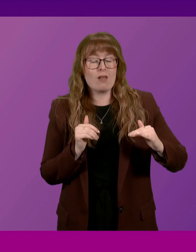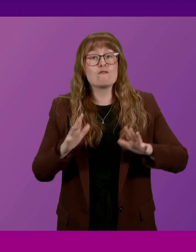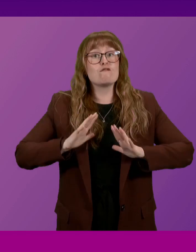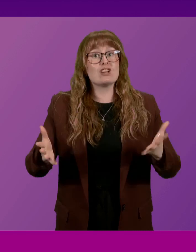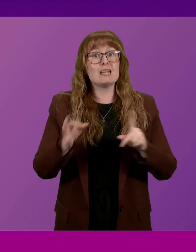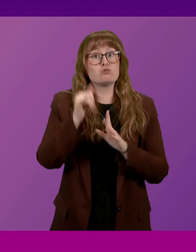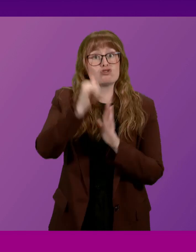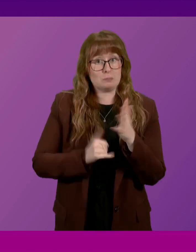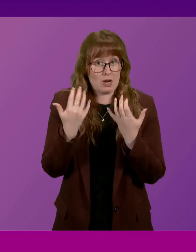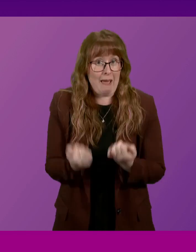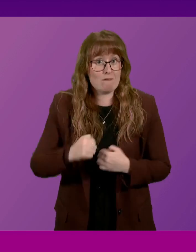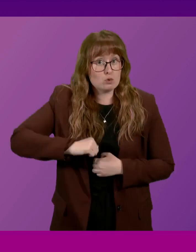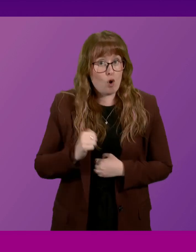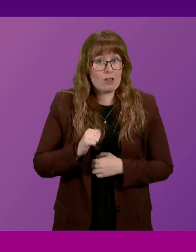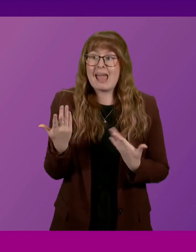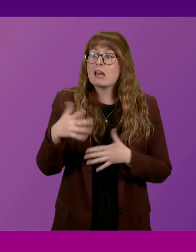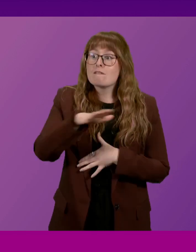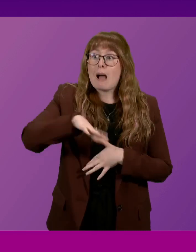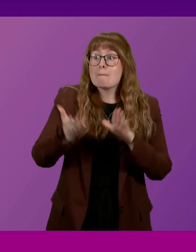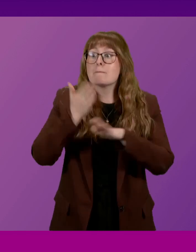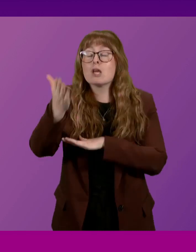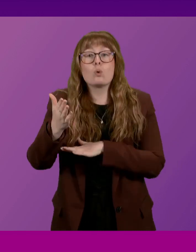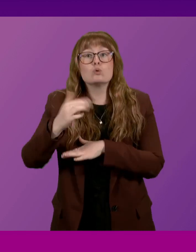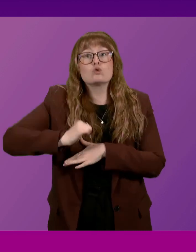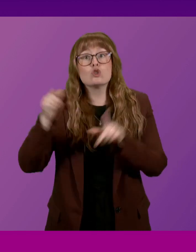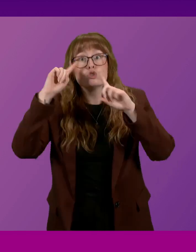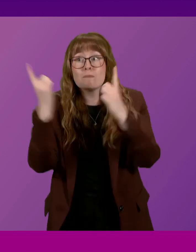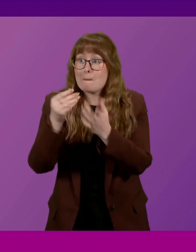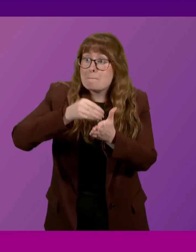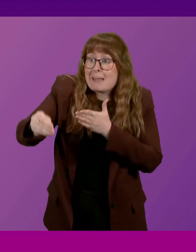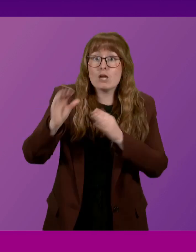Scotland. Families who send their children to Scottish universities do not pay tuition fees,